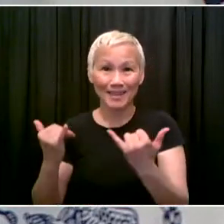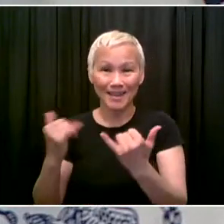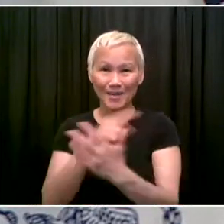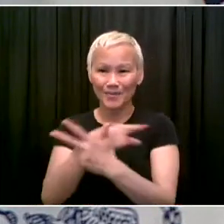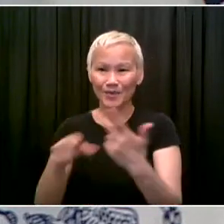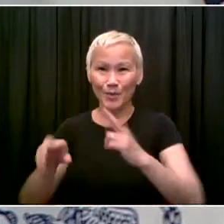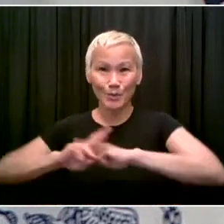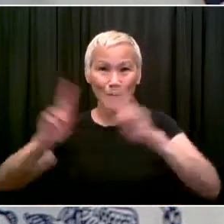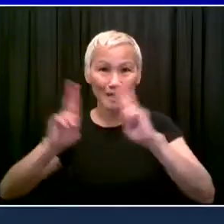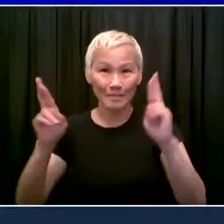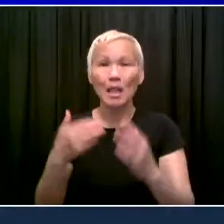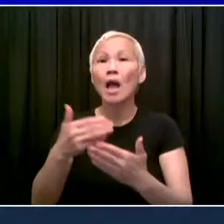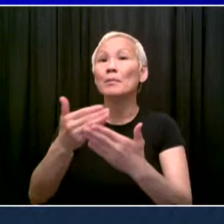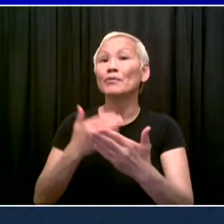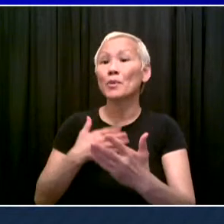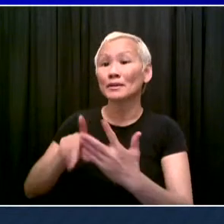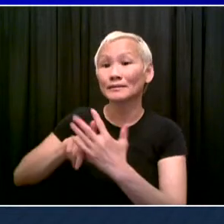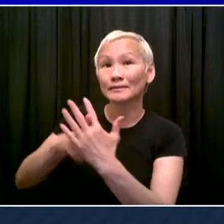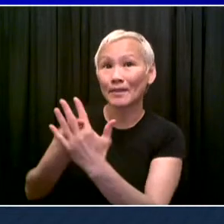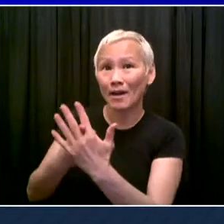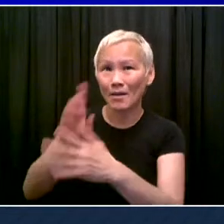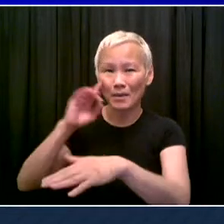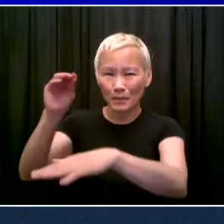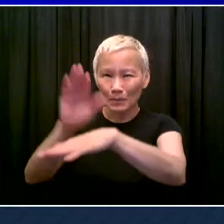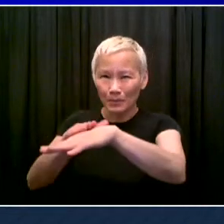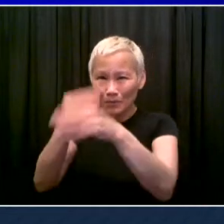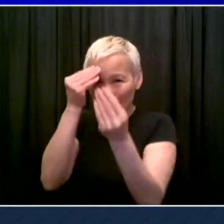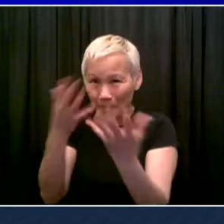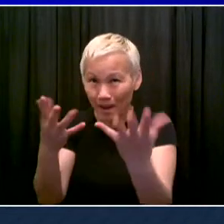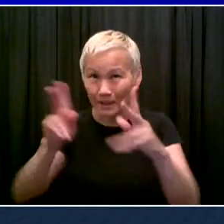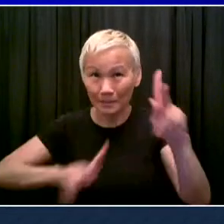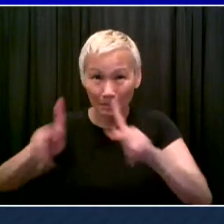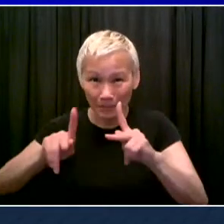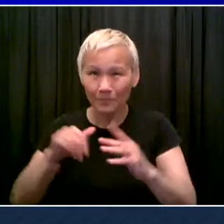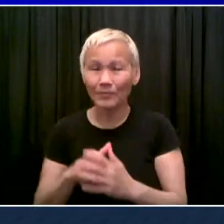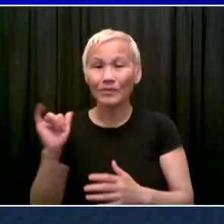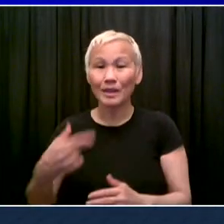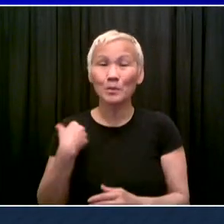HEROES NYC. LET'S GO